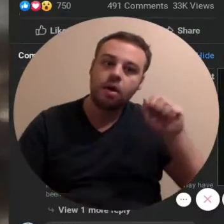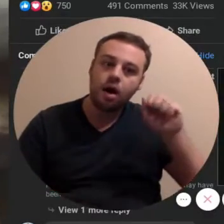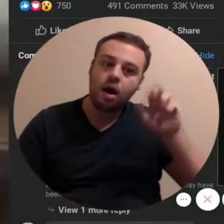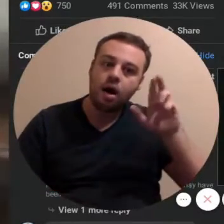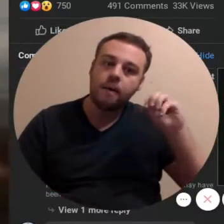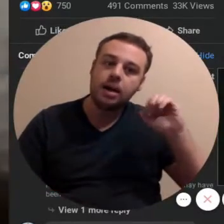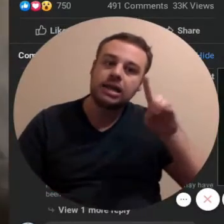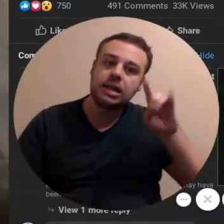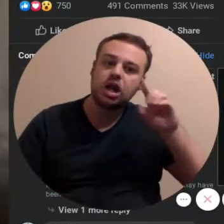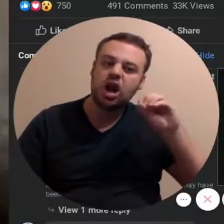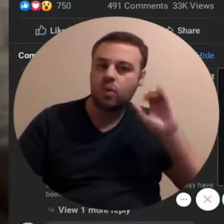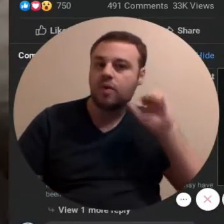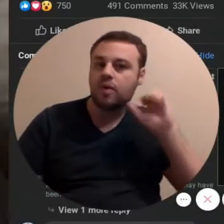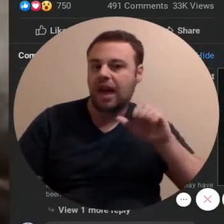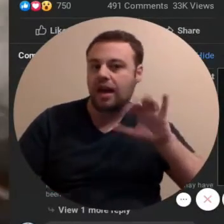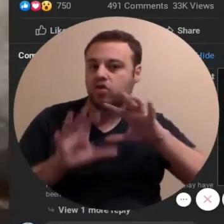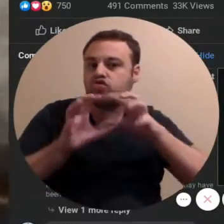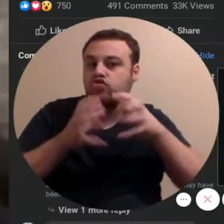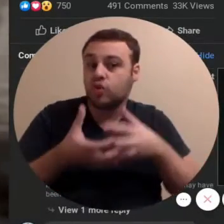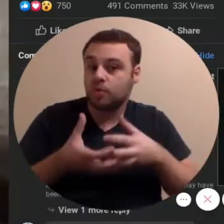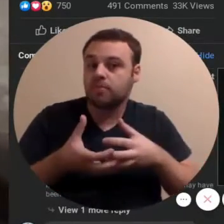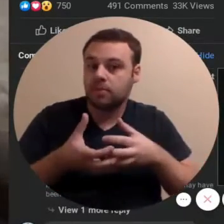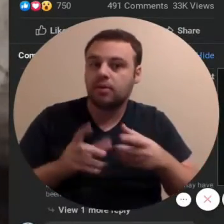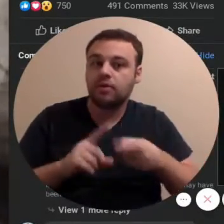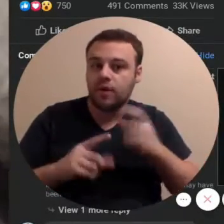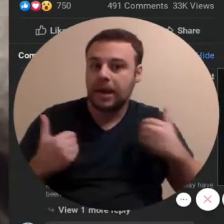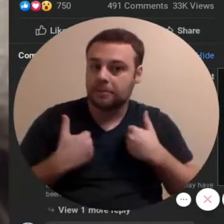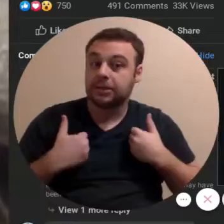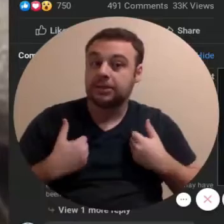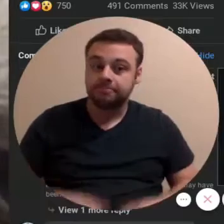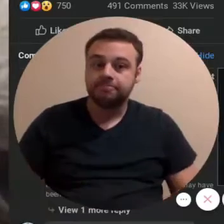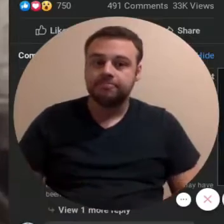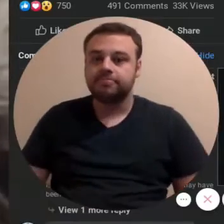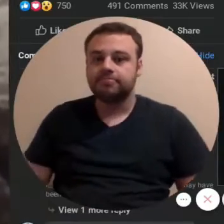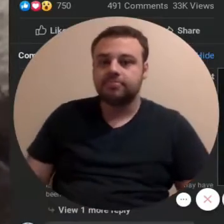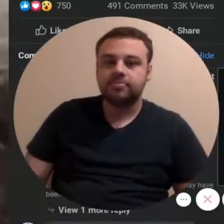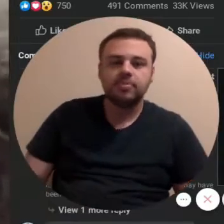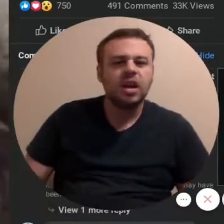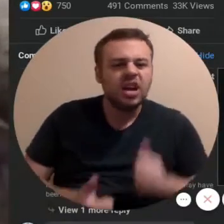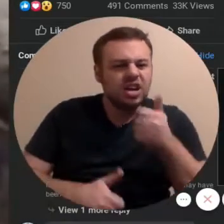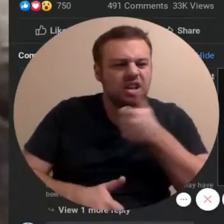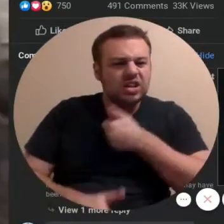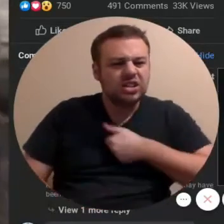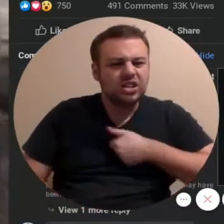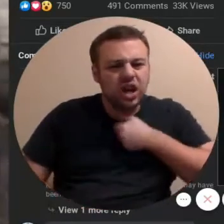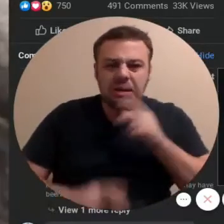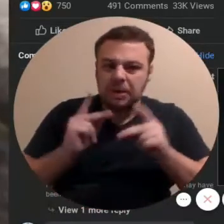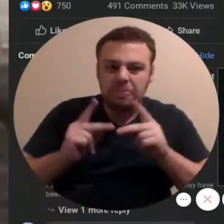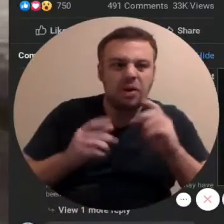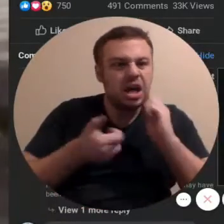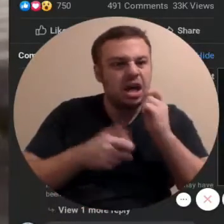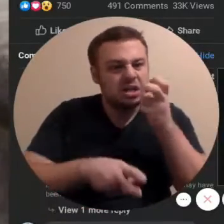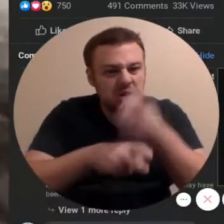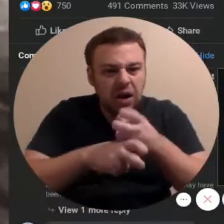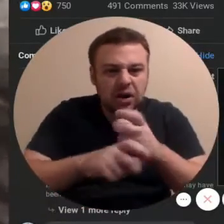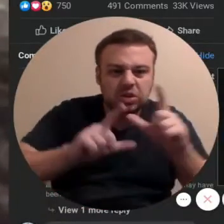Erica: Sorry guys, it's hard to negotiate in here around the logs, and stepping backward, and around Julie, and Janice behind me.